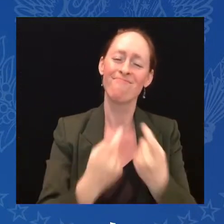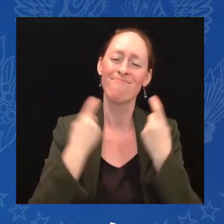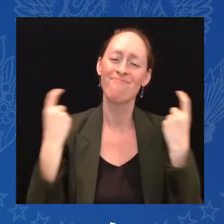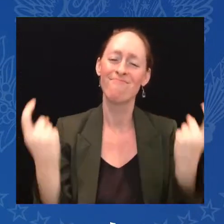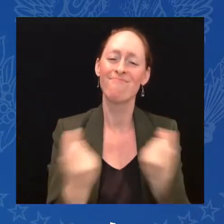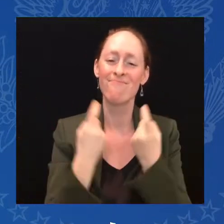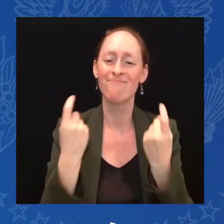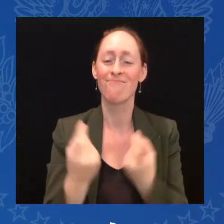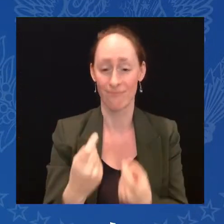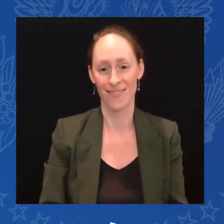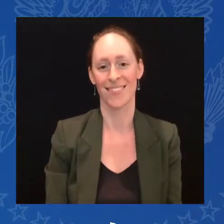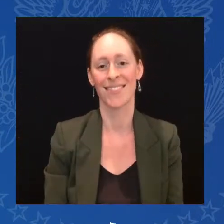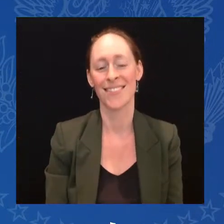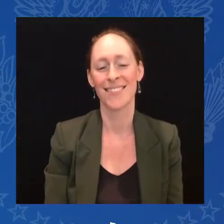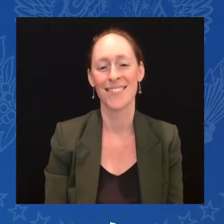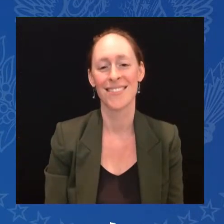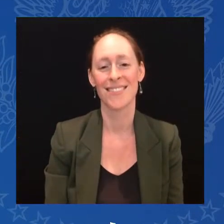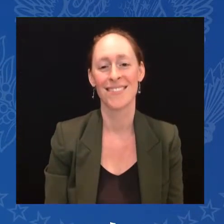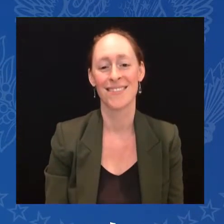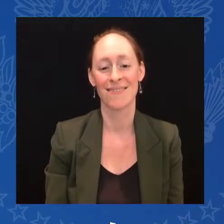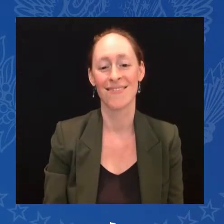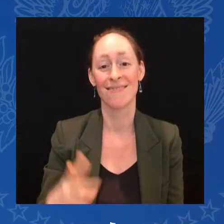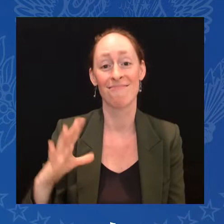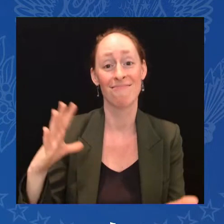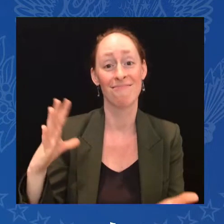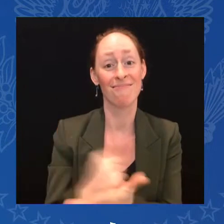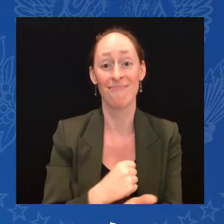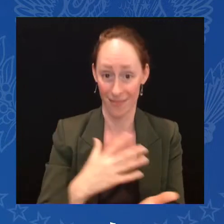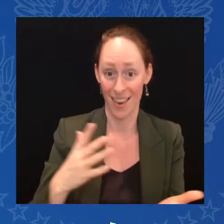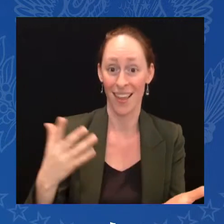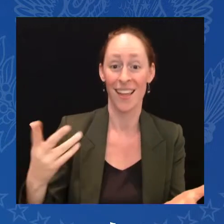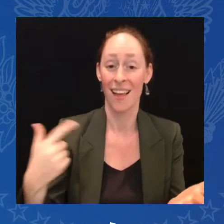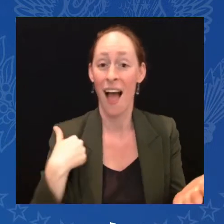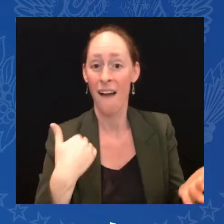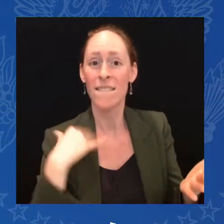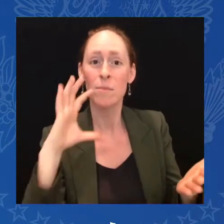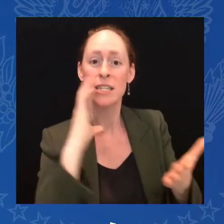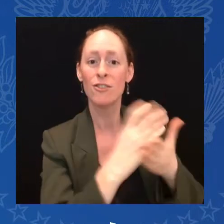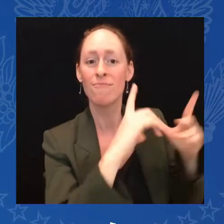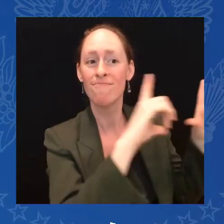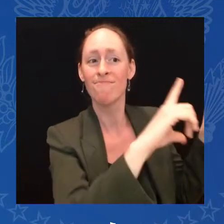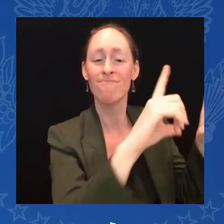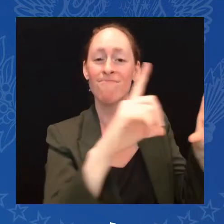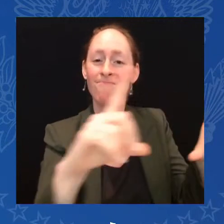we have in this residence as well as home is when our boys